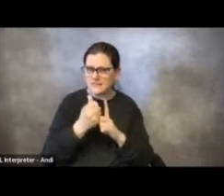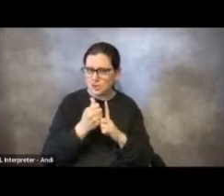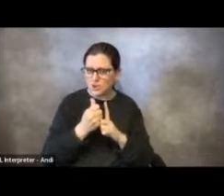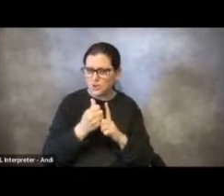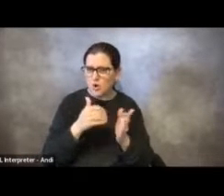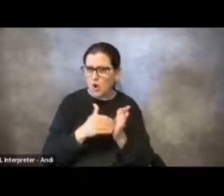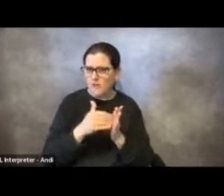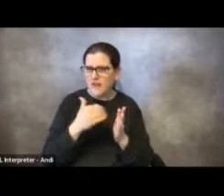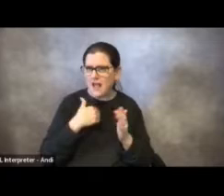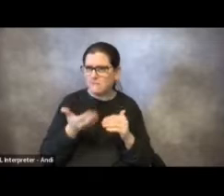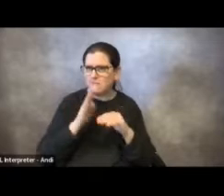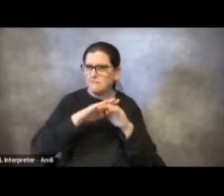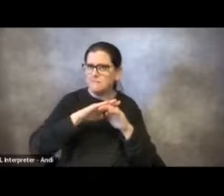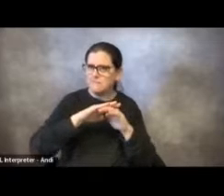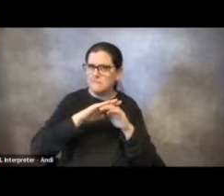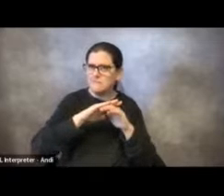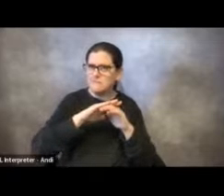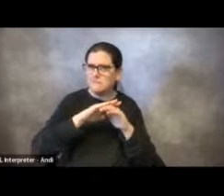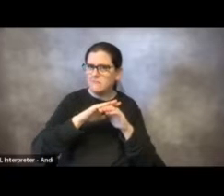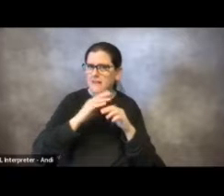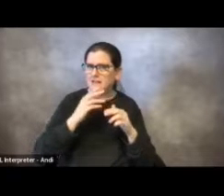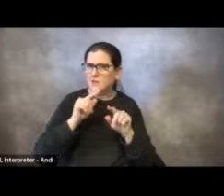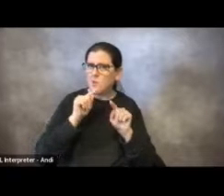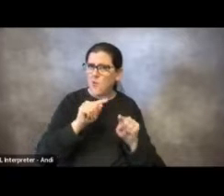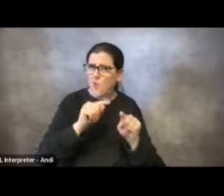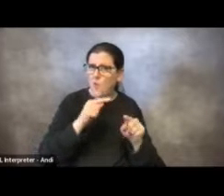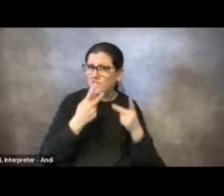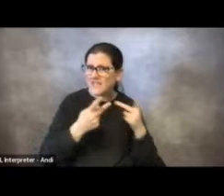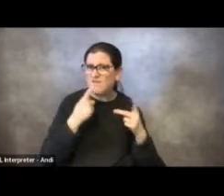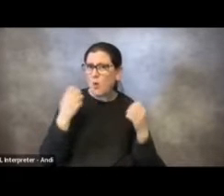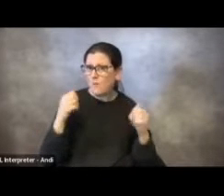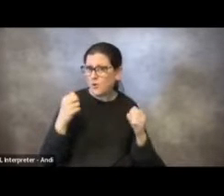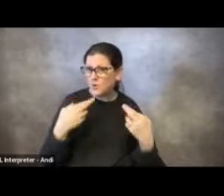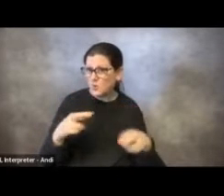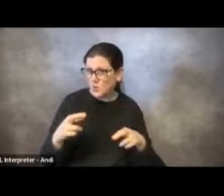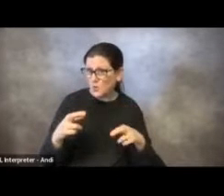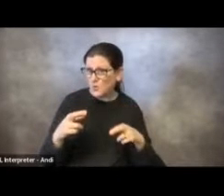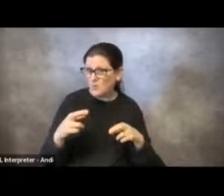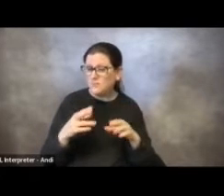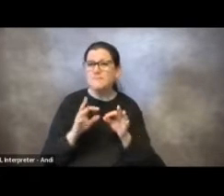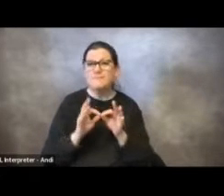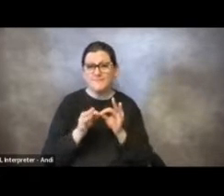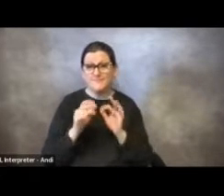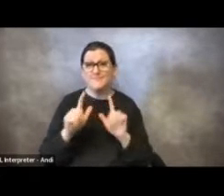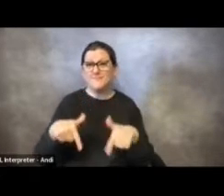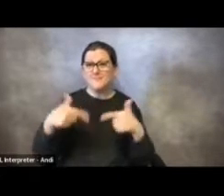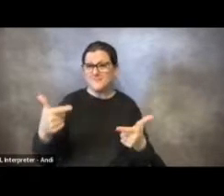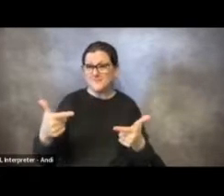increased visits to emergency rooms, right. And often readmissions and these